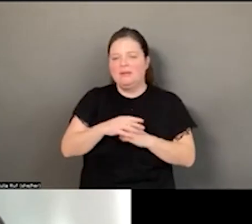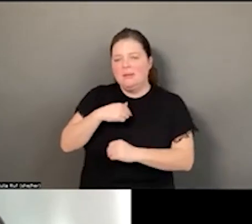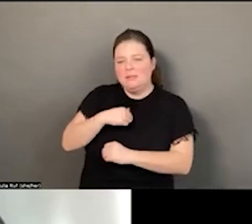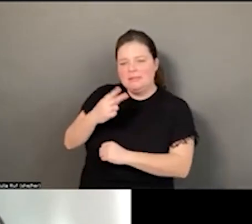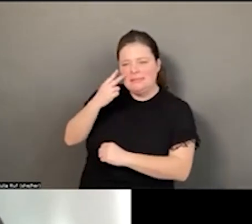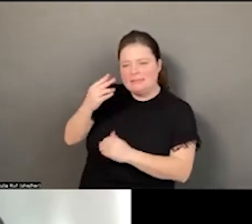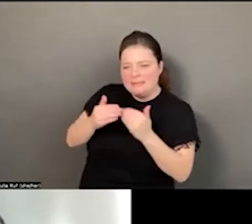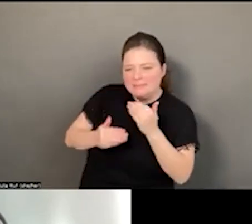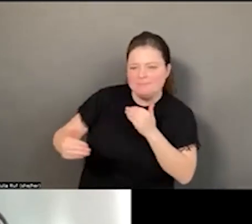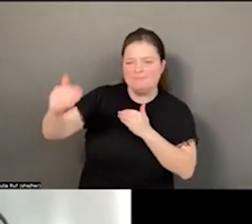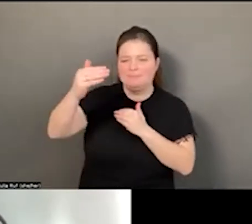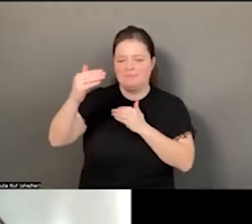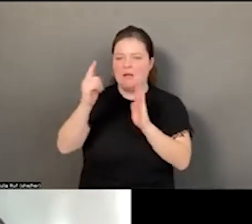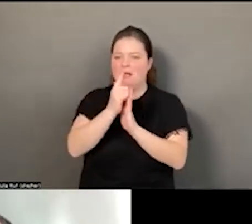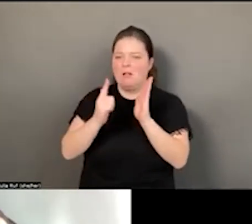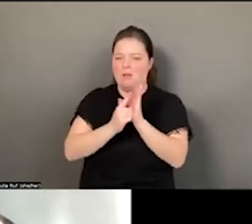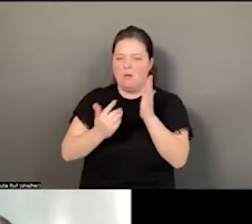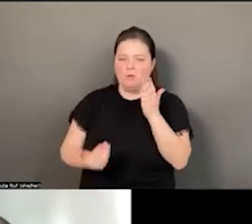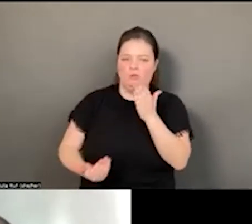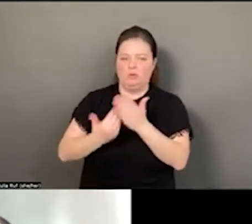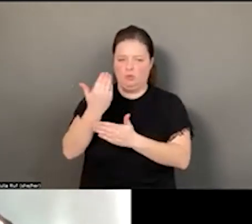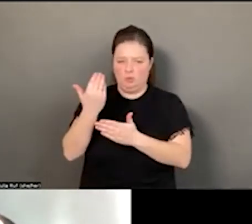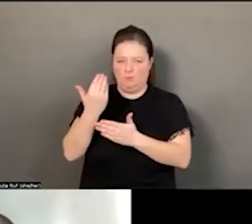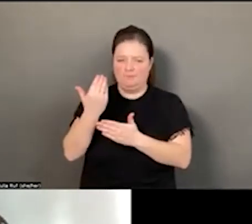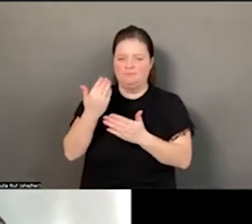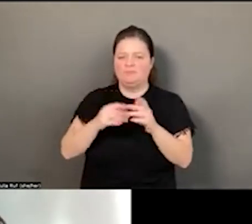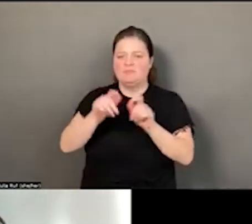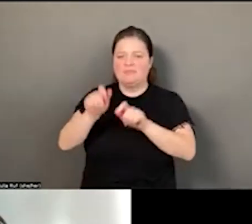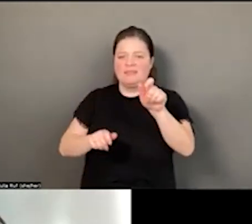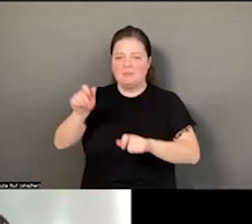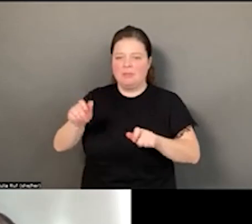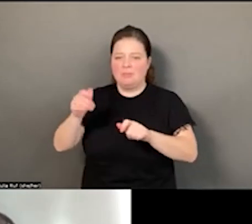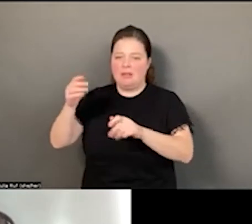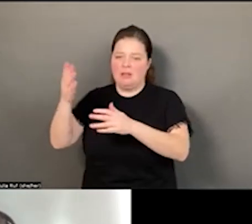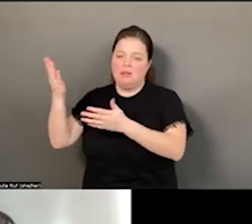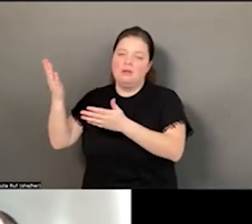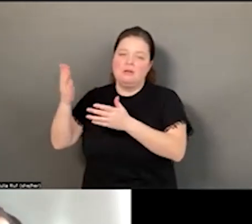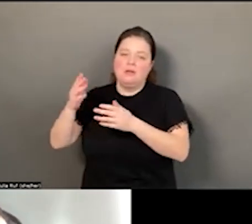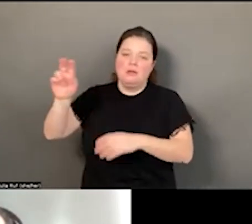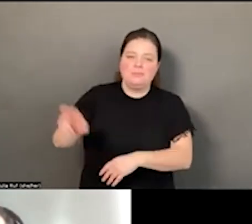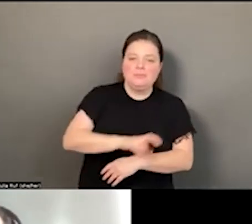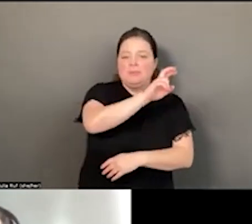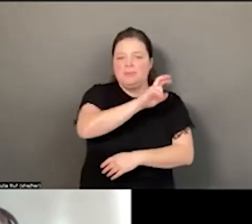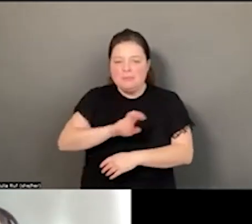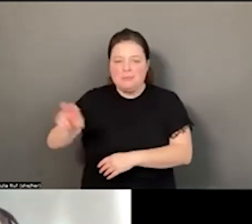rights, concerning, for example, when we multimodal transport. So when we buy a ticket, for example,